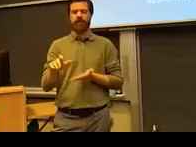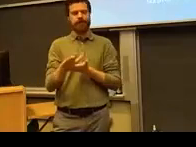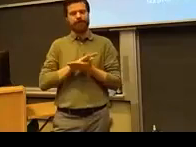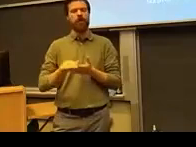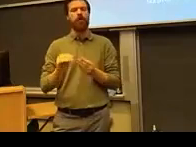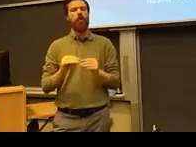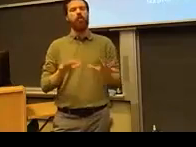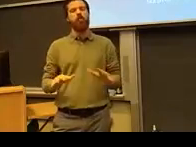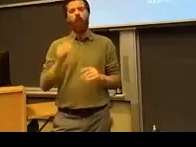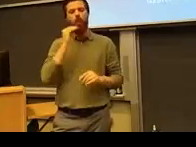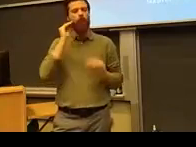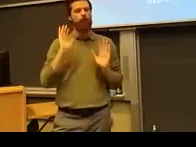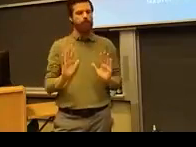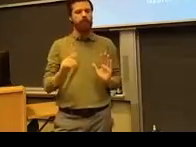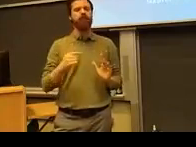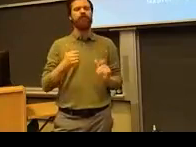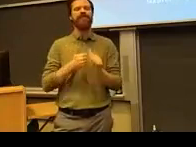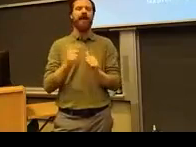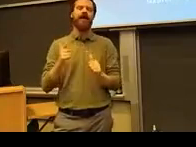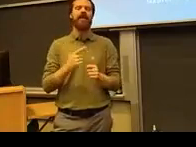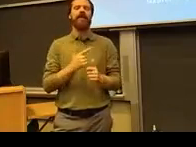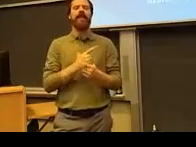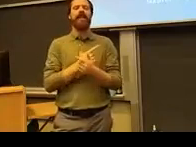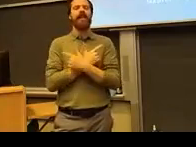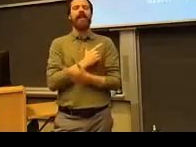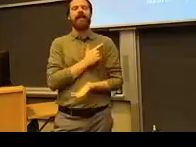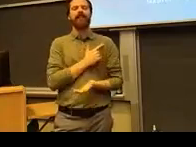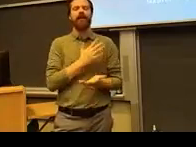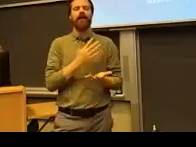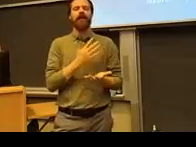of have followed this living room environment model um obviously it's a little bit decorated